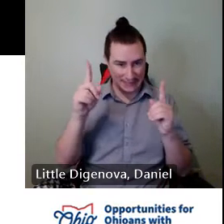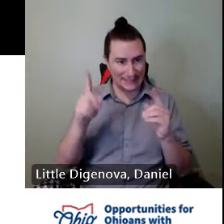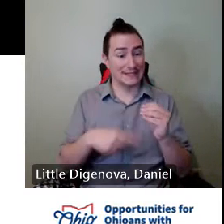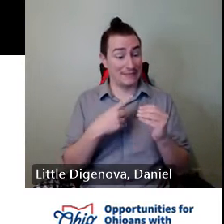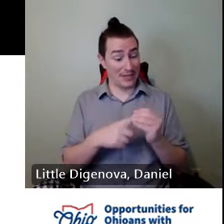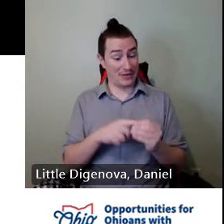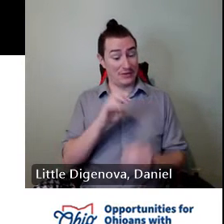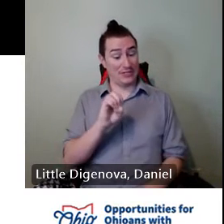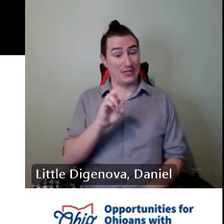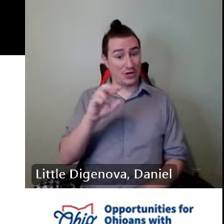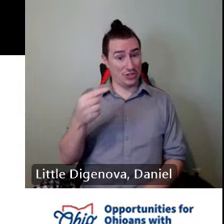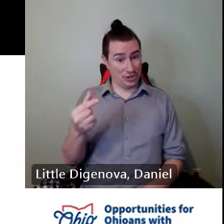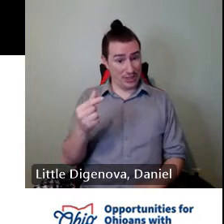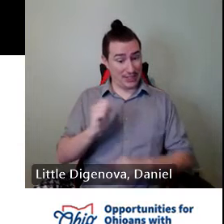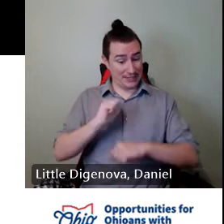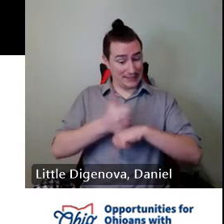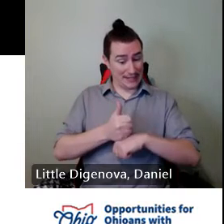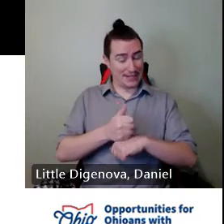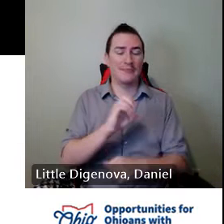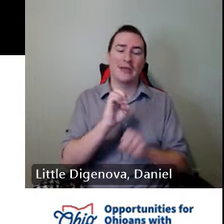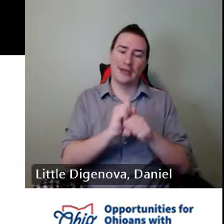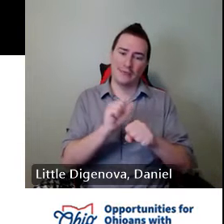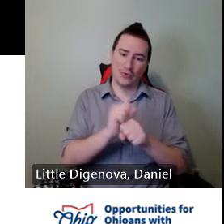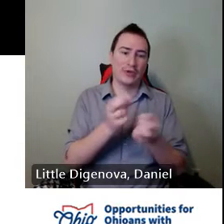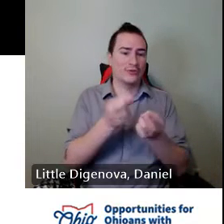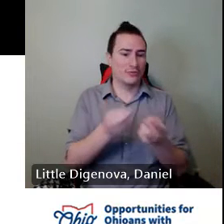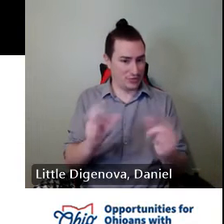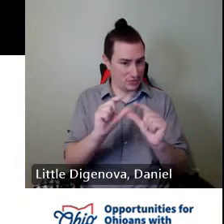commonly known as an ERG that has a focus on disability.